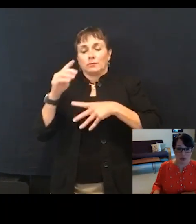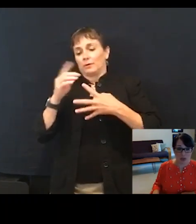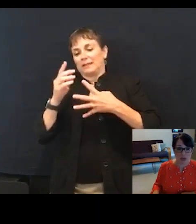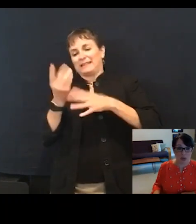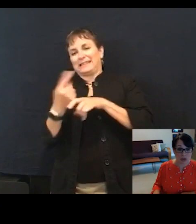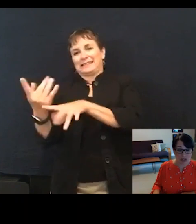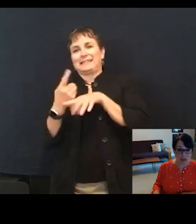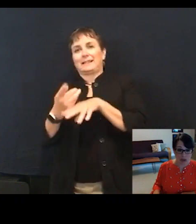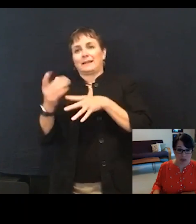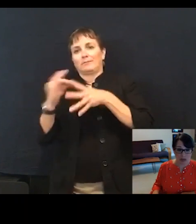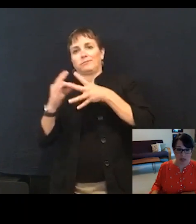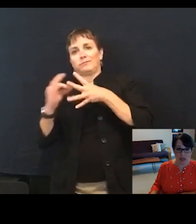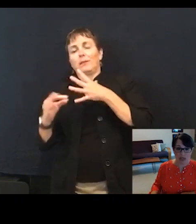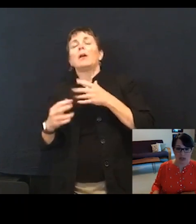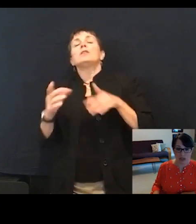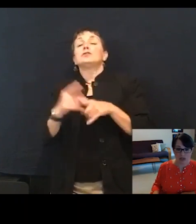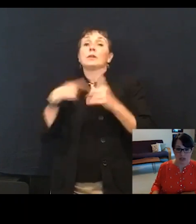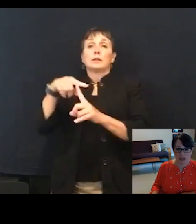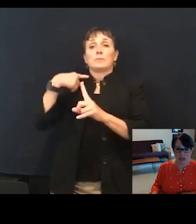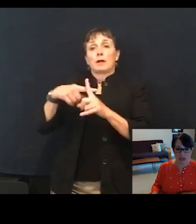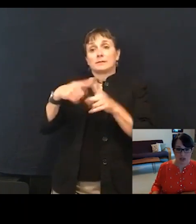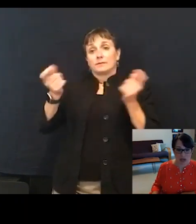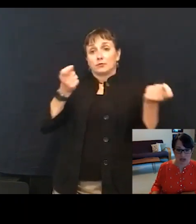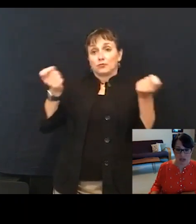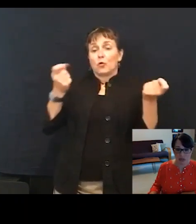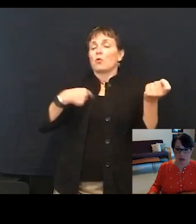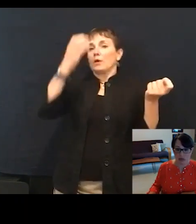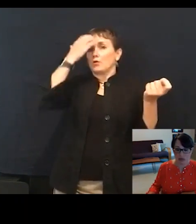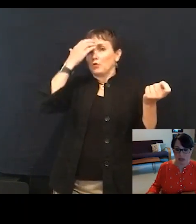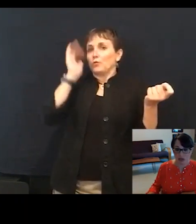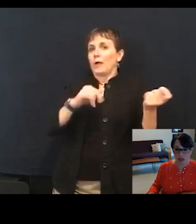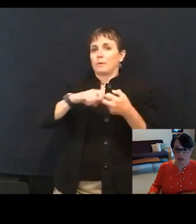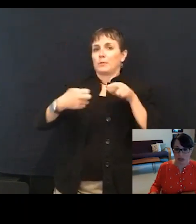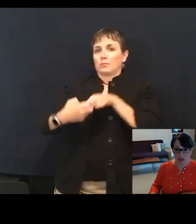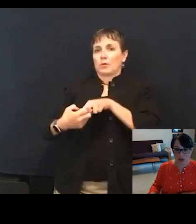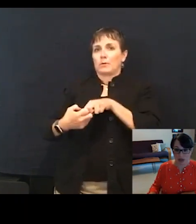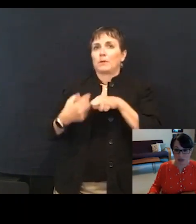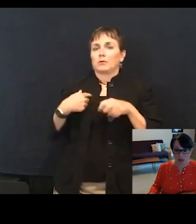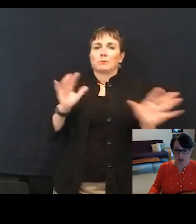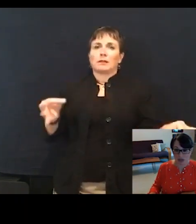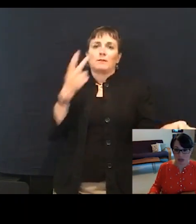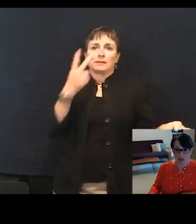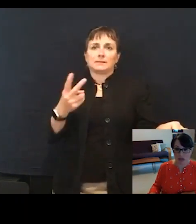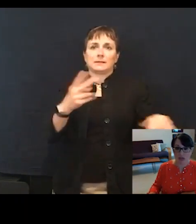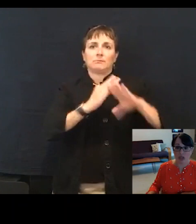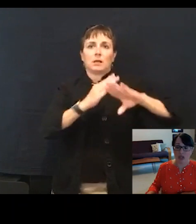we knew would have problems, you definitely see trafficking problems and ultimately a loss of retinal structure.